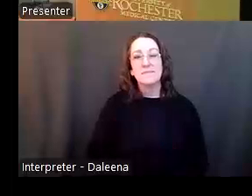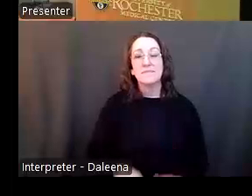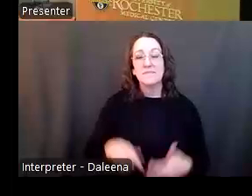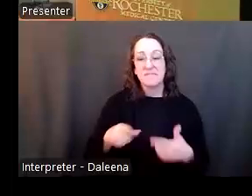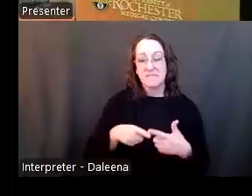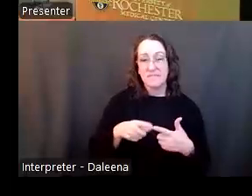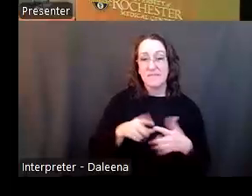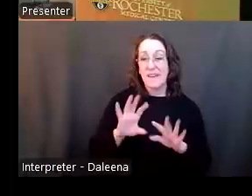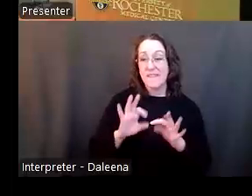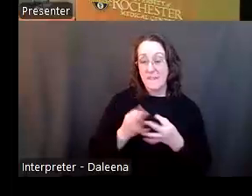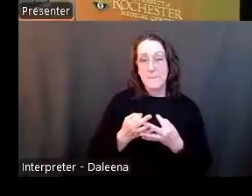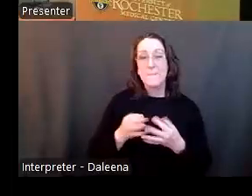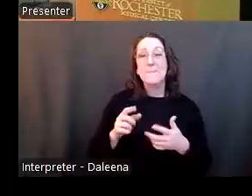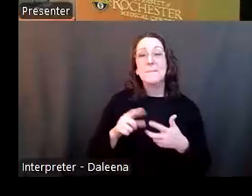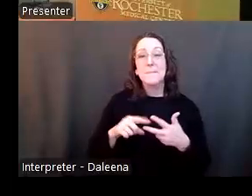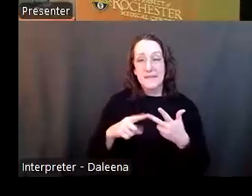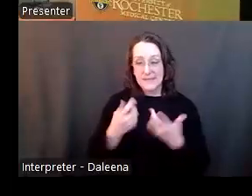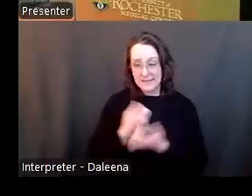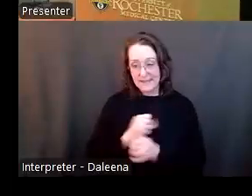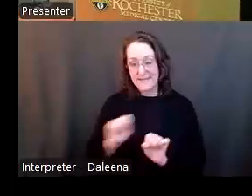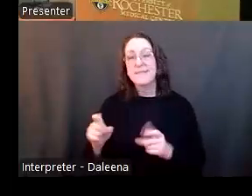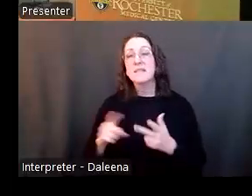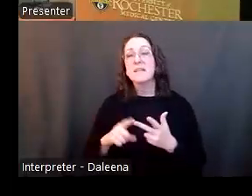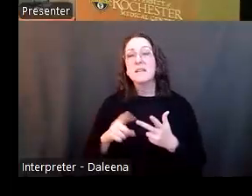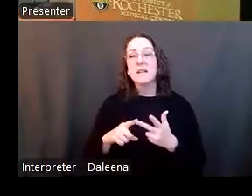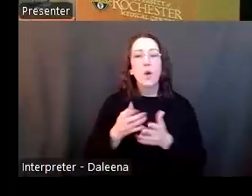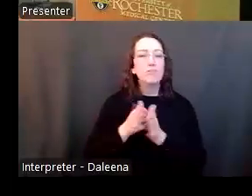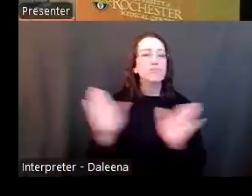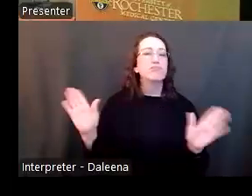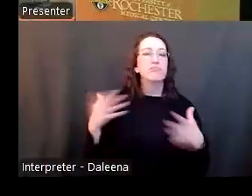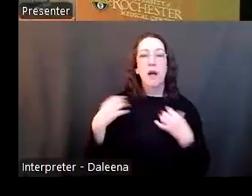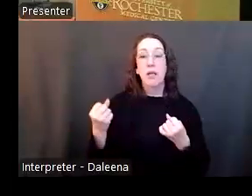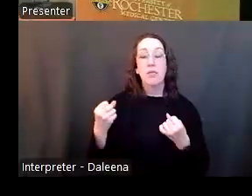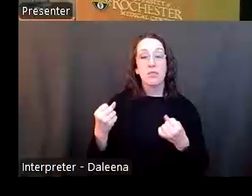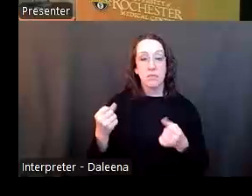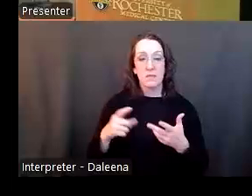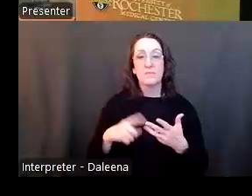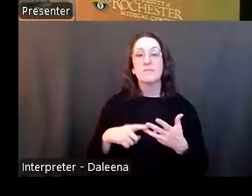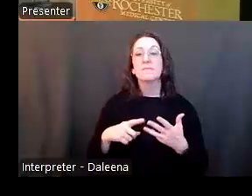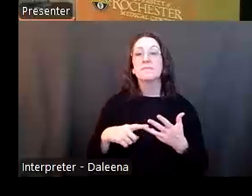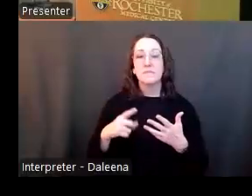family and safety and then just their overall health um and then for some it was things like